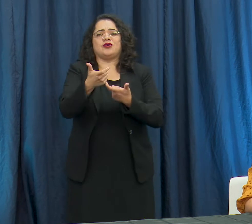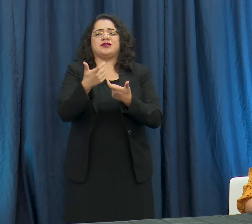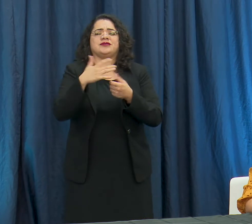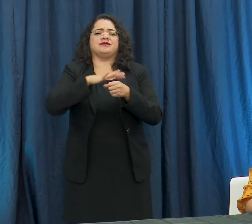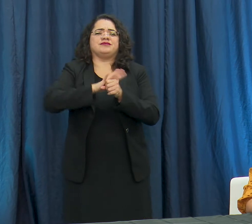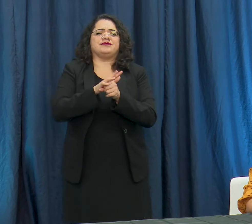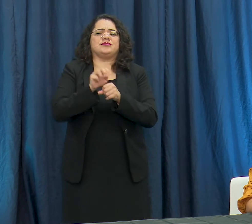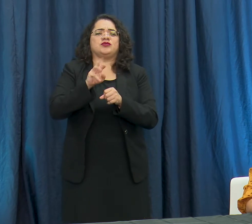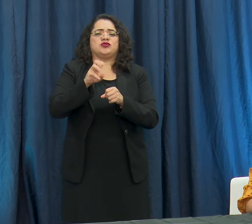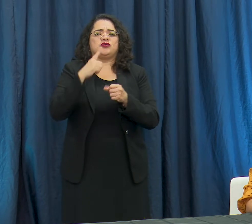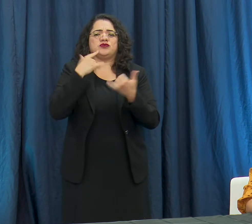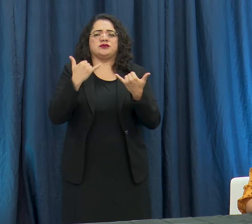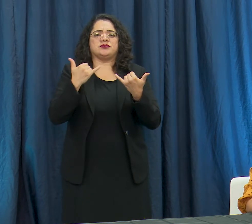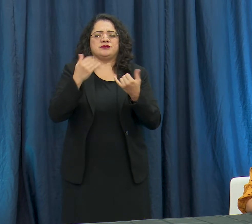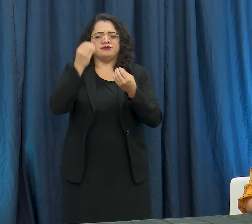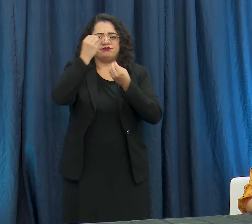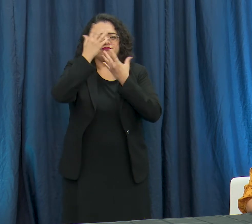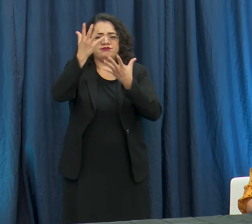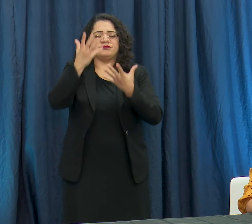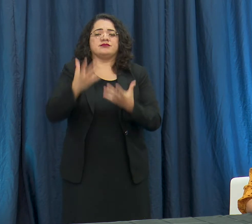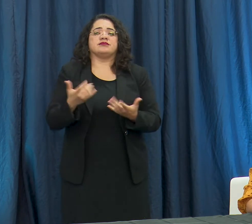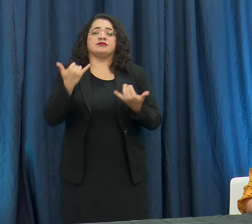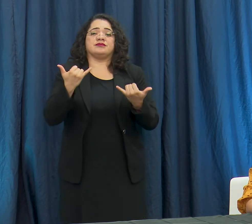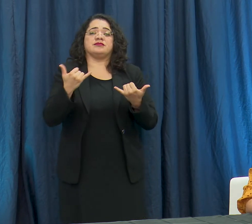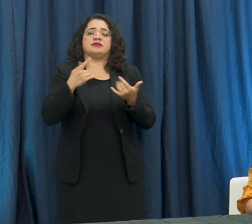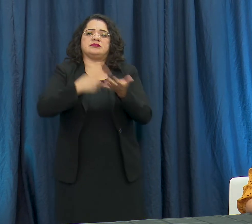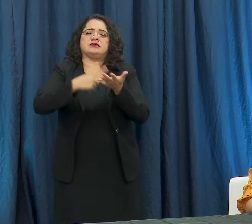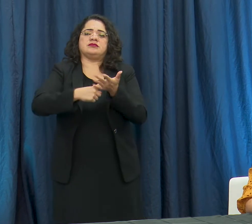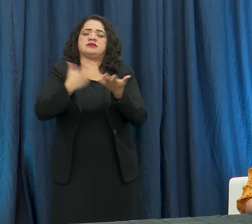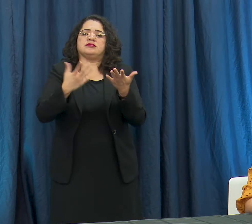compartir con ustedes sobre la Rey Apertura de la ciudad y la nueva orden